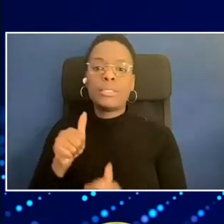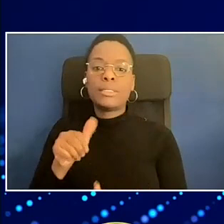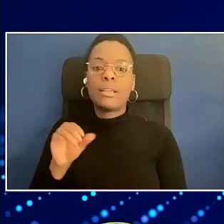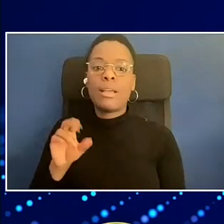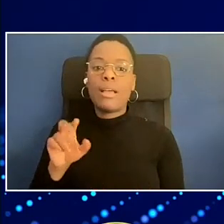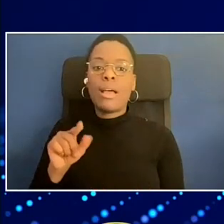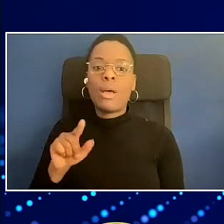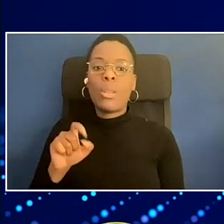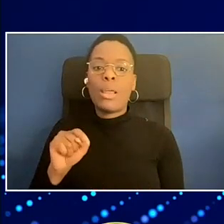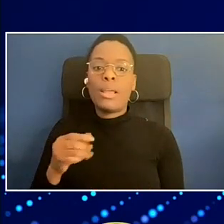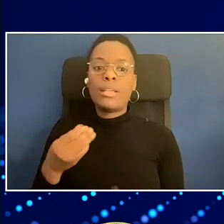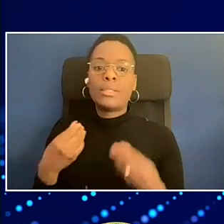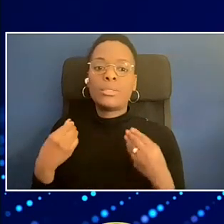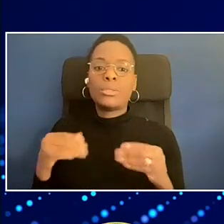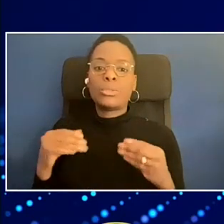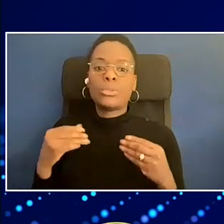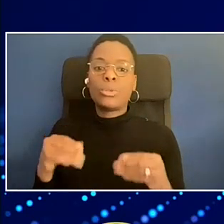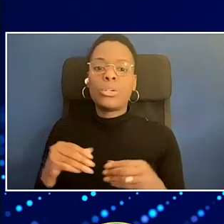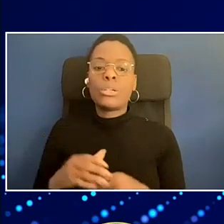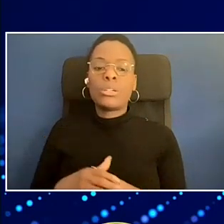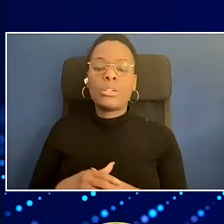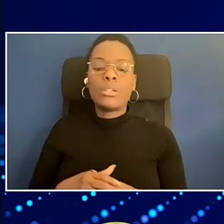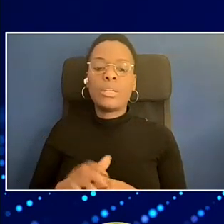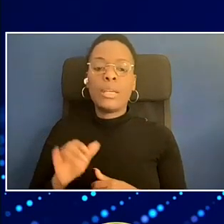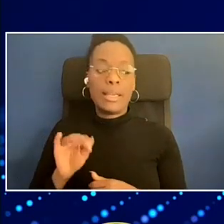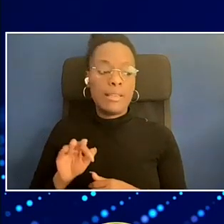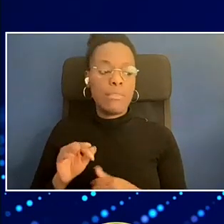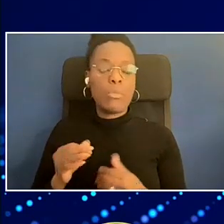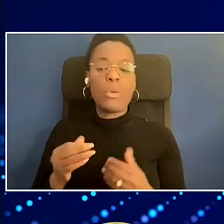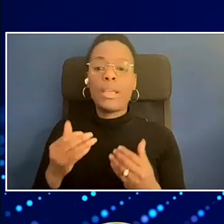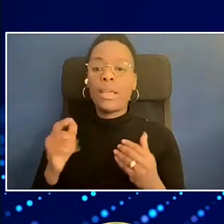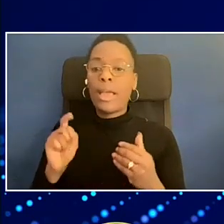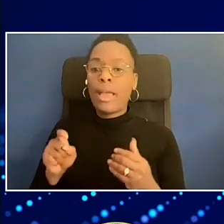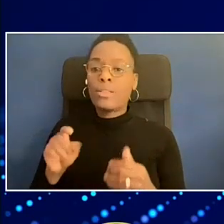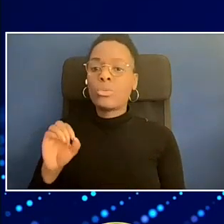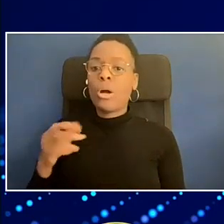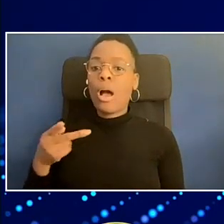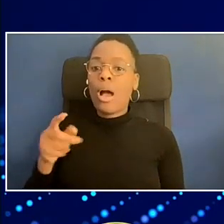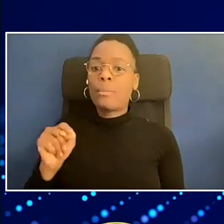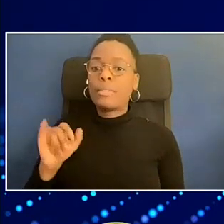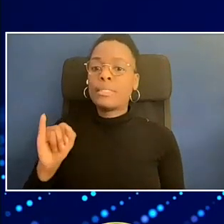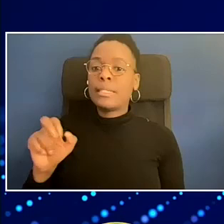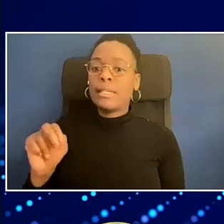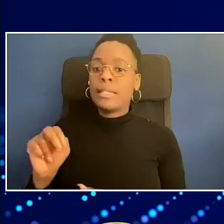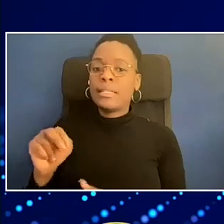But if we had to do an opt-in for that, students don't understand and they just